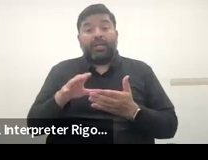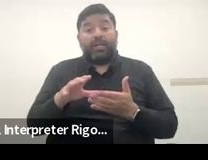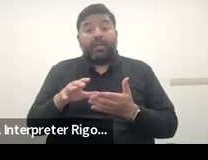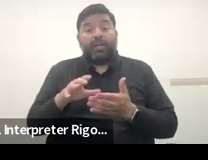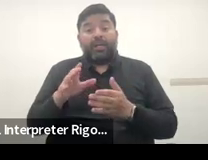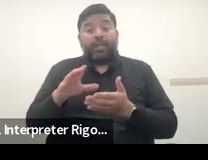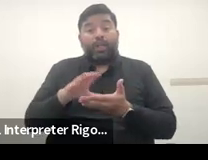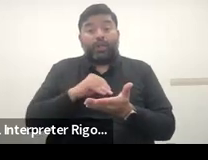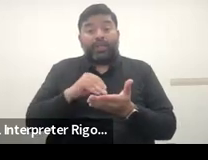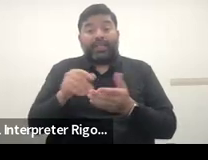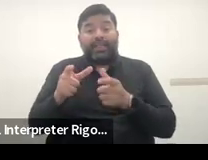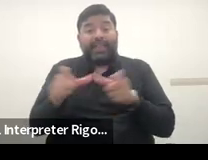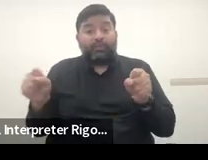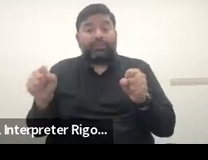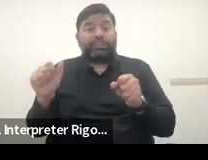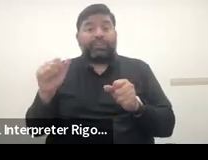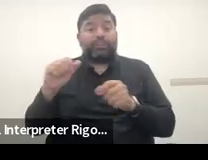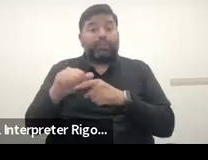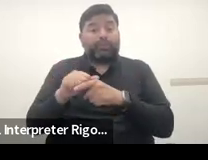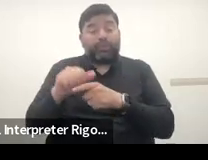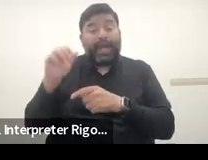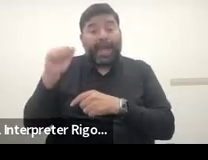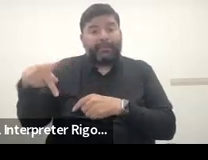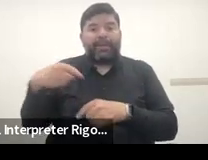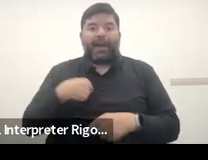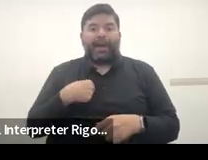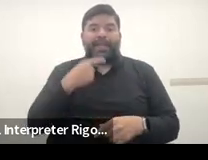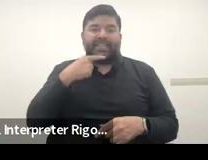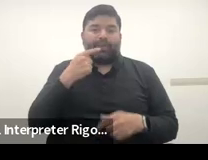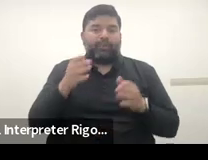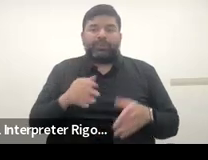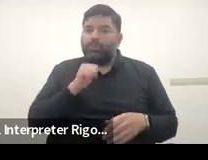think that a deaf person should work on that. But I'm happy to help as as necessary, for example